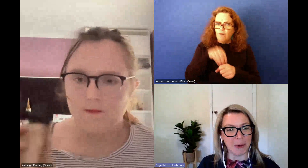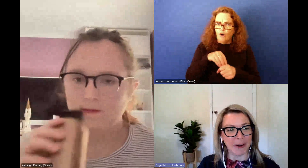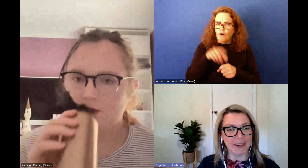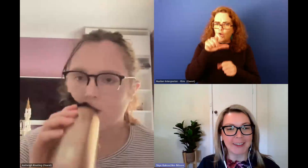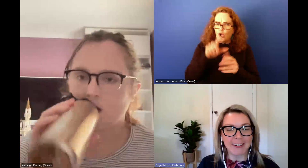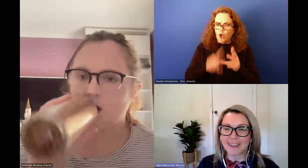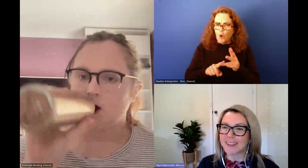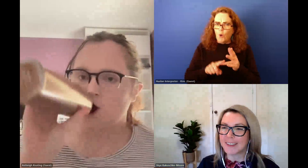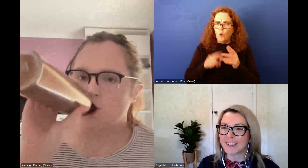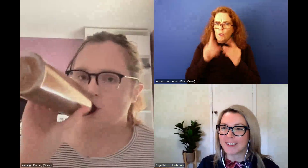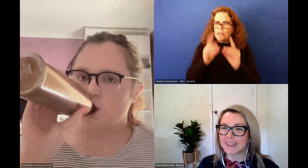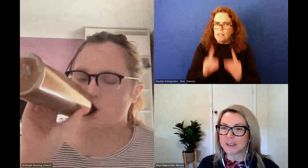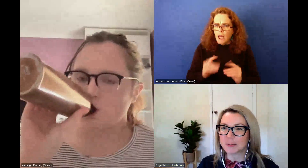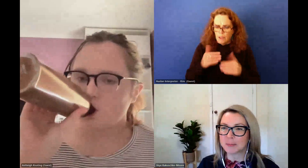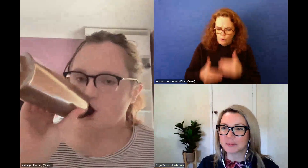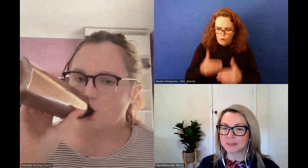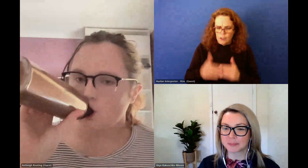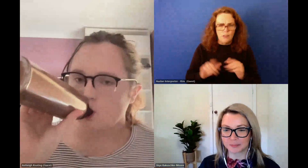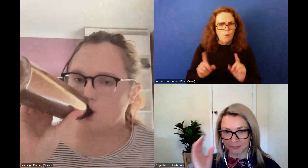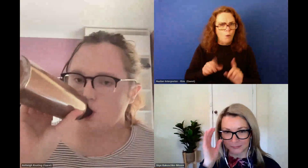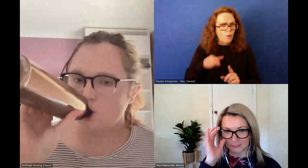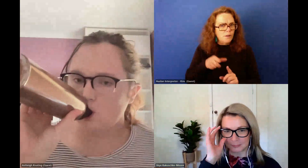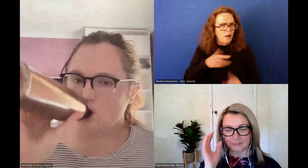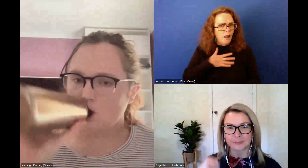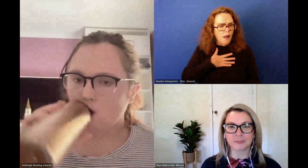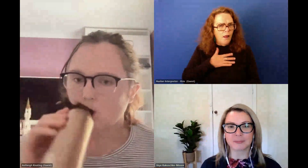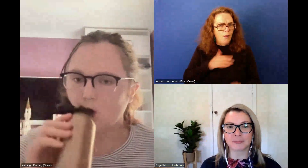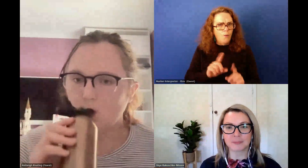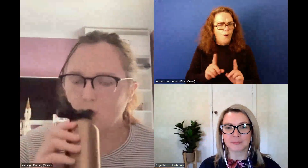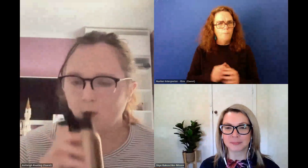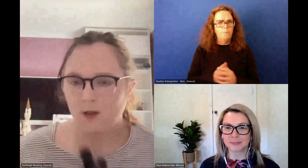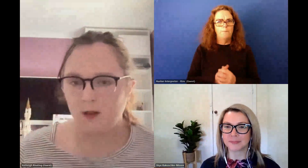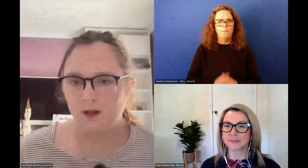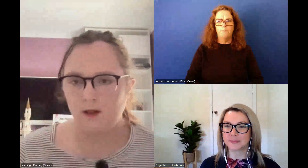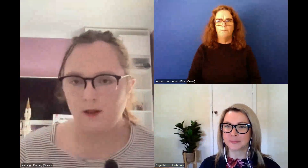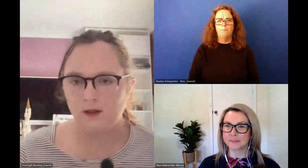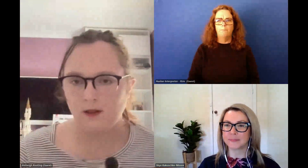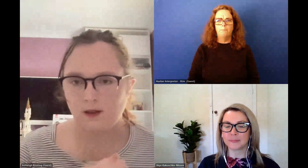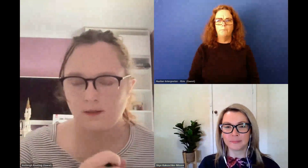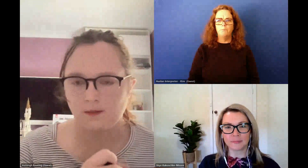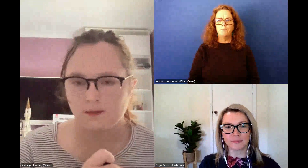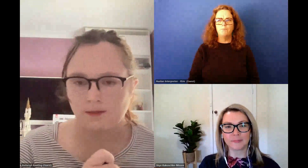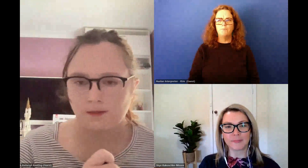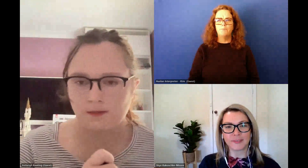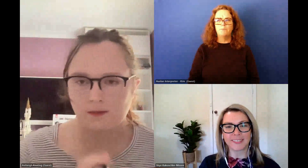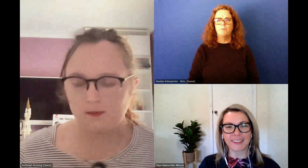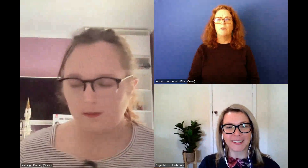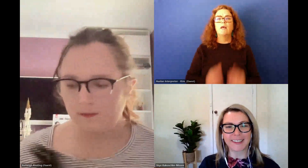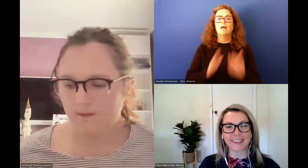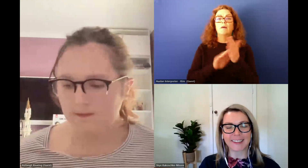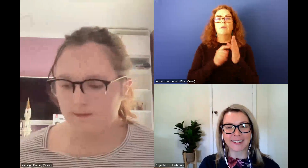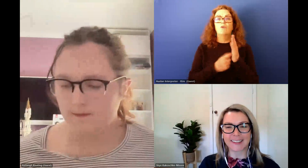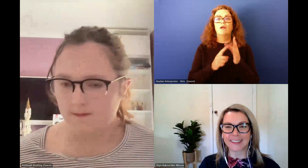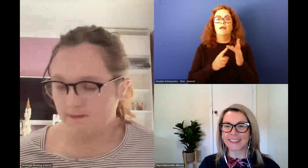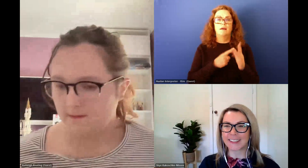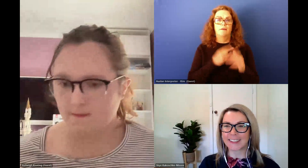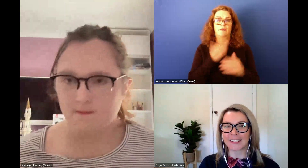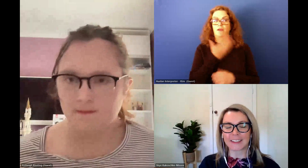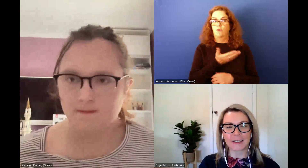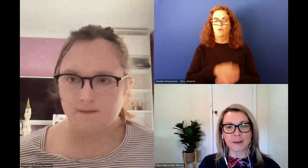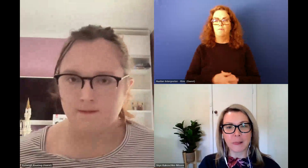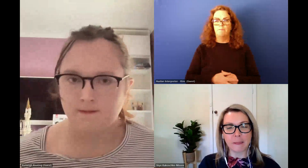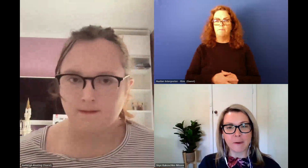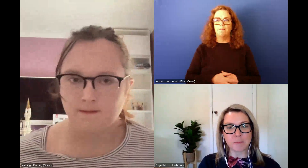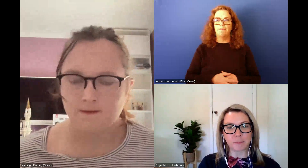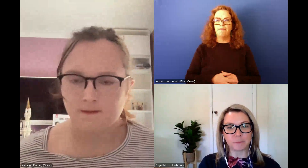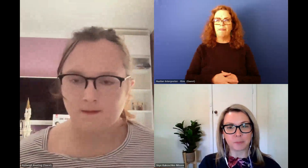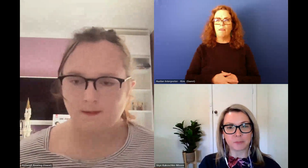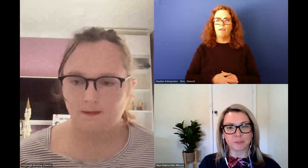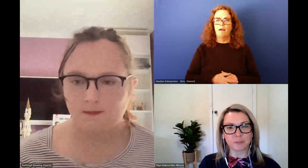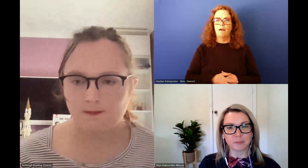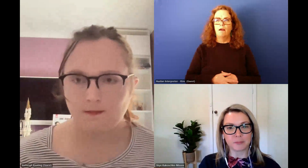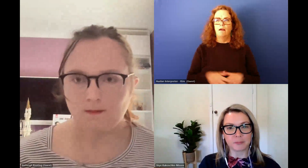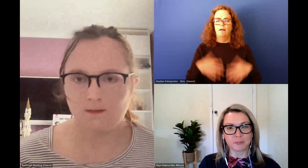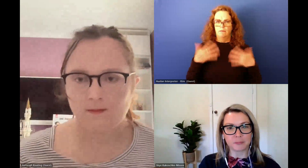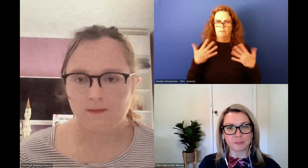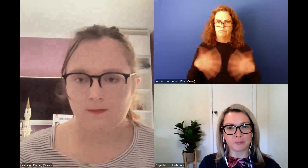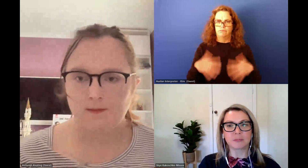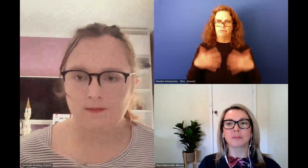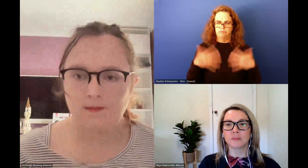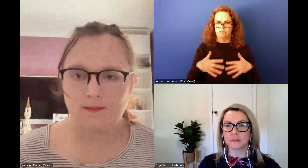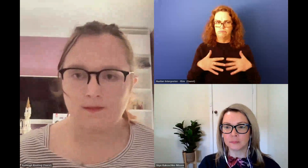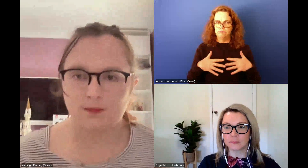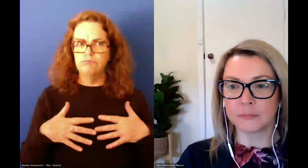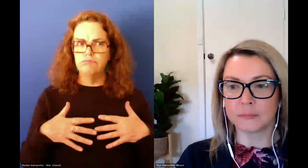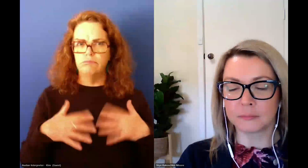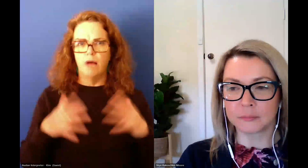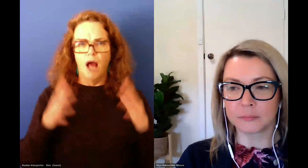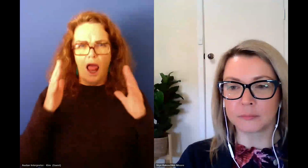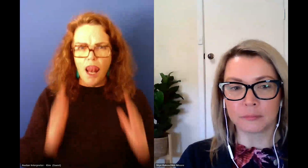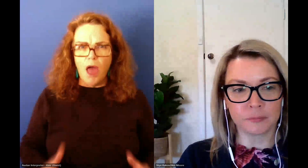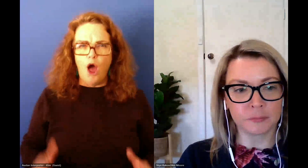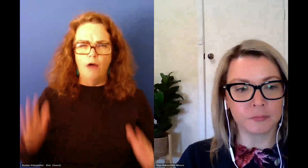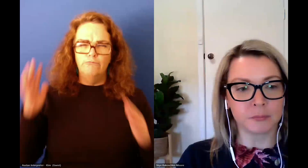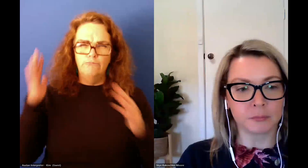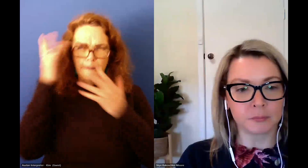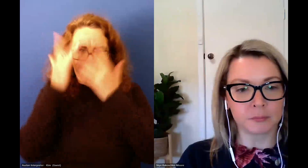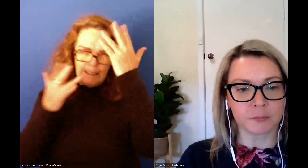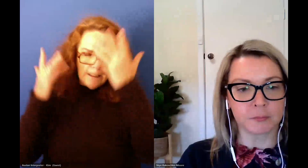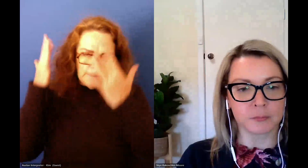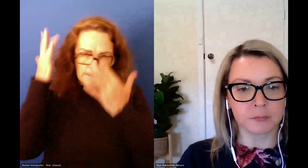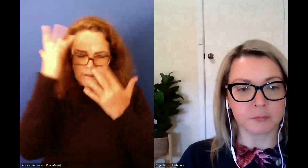Network? Thank you Skye. I think it was a deeply reflective developmental and a very rewarding